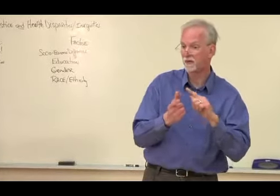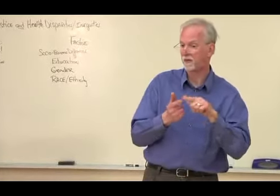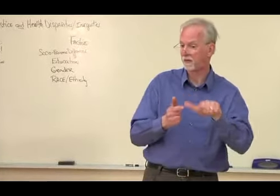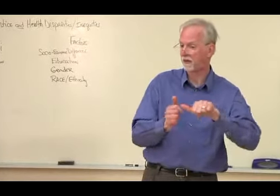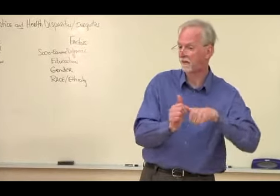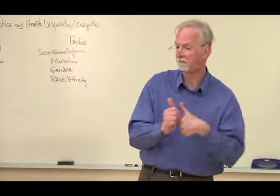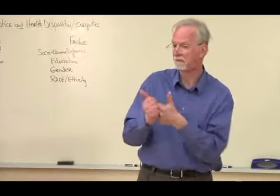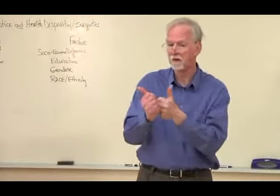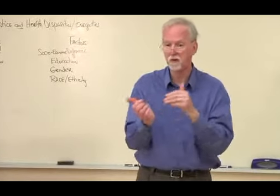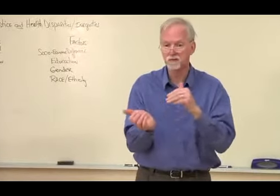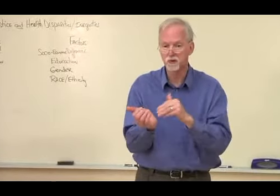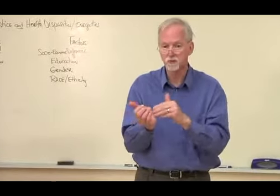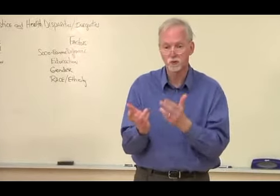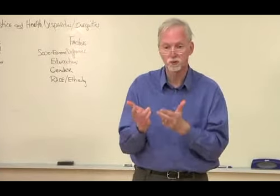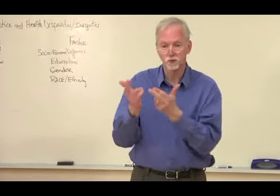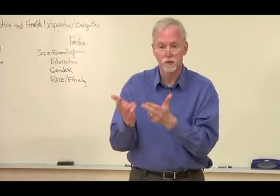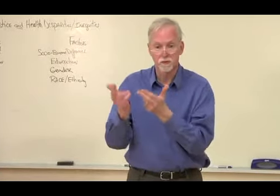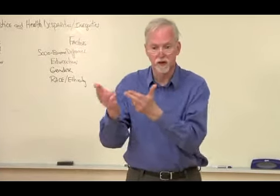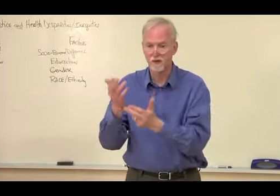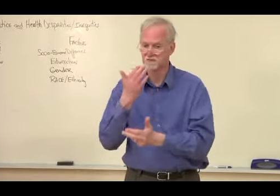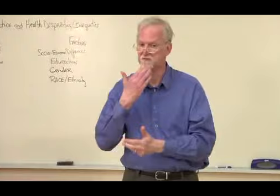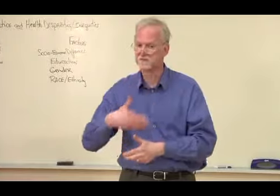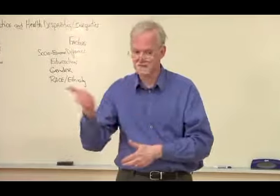helps them follow doctor's recommendations better.